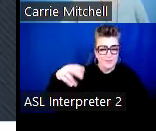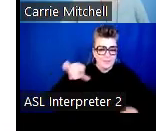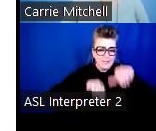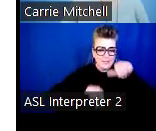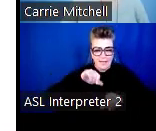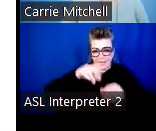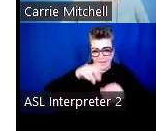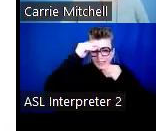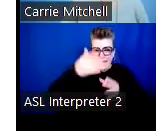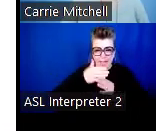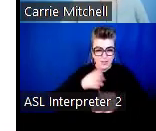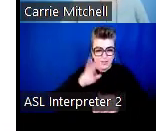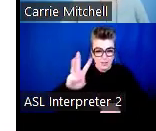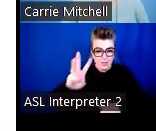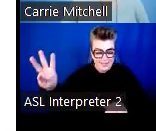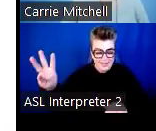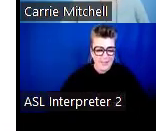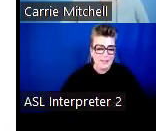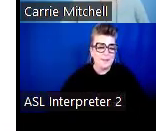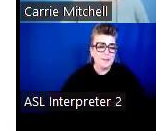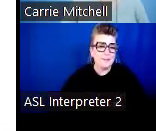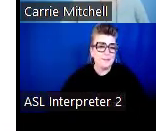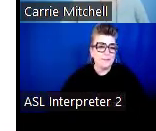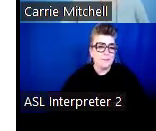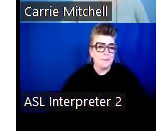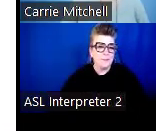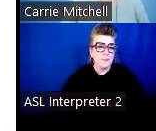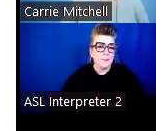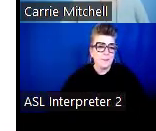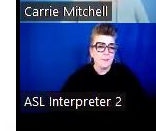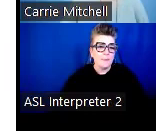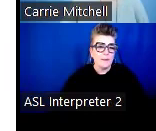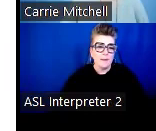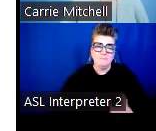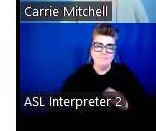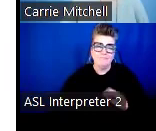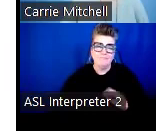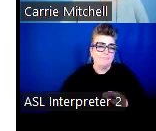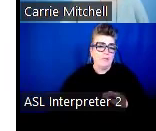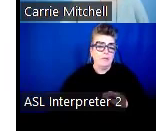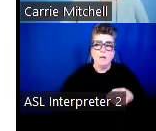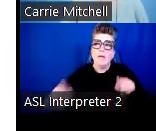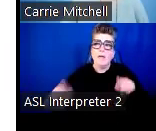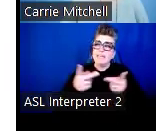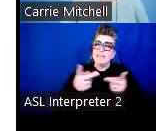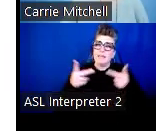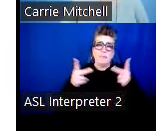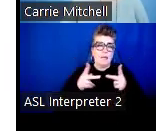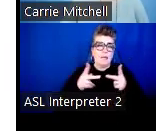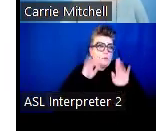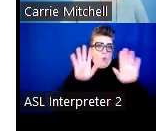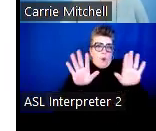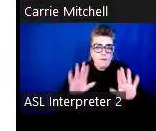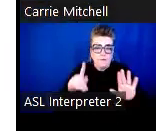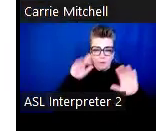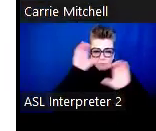This is really going to be a great place to start and look for resources. We're continually adding pieces to it.